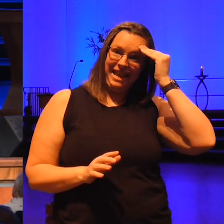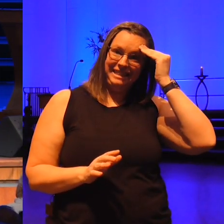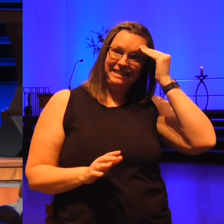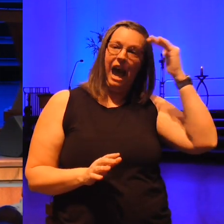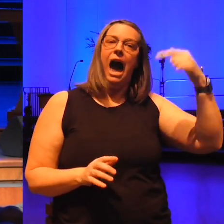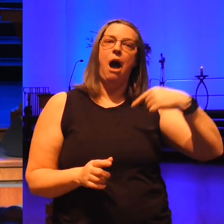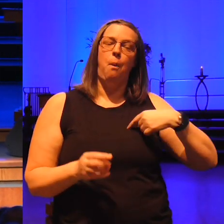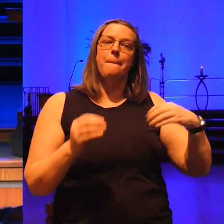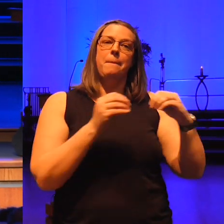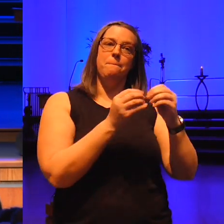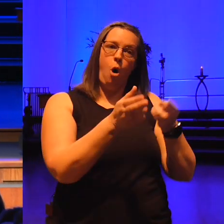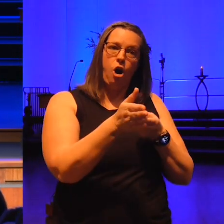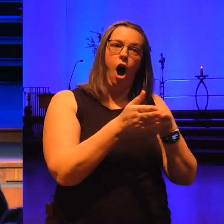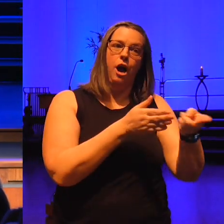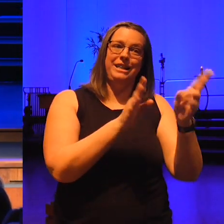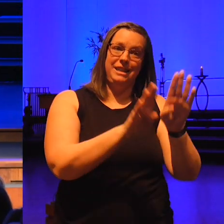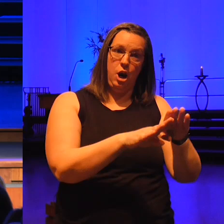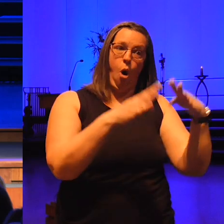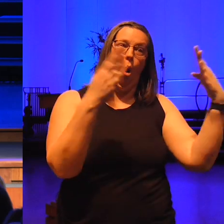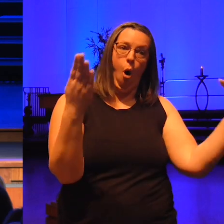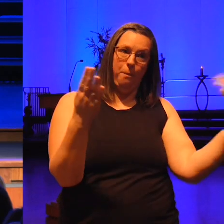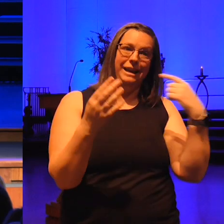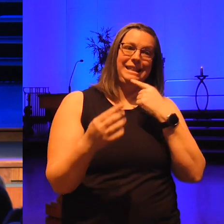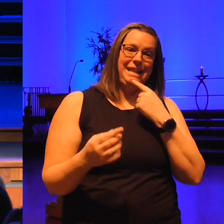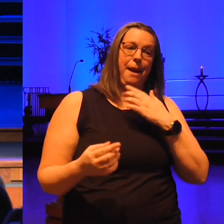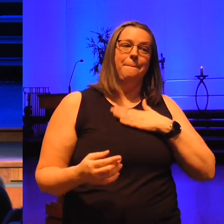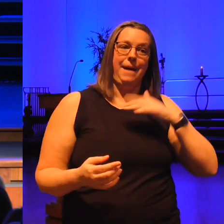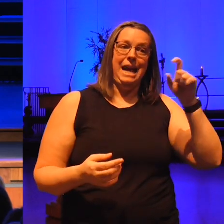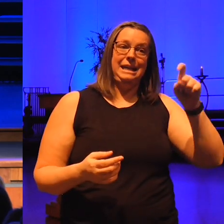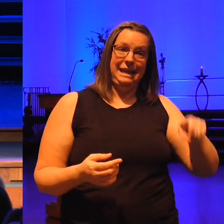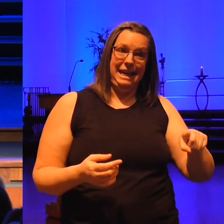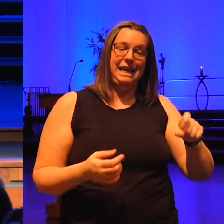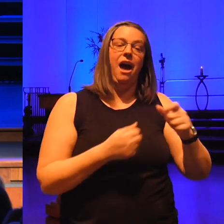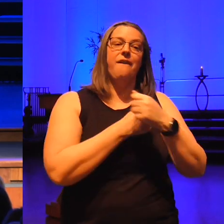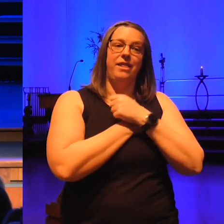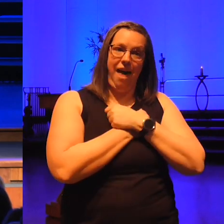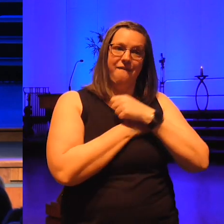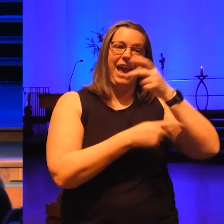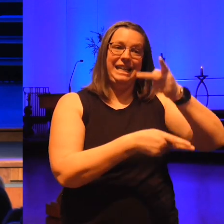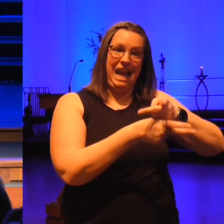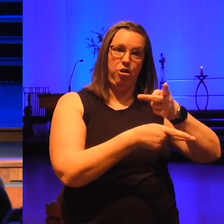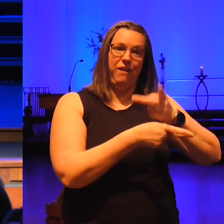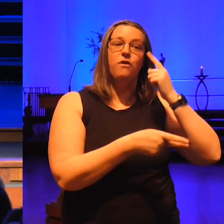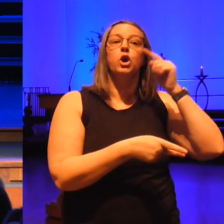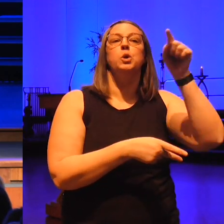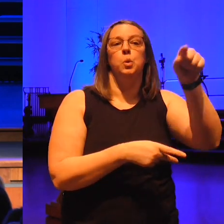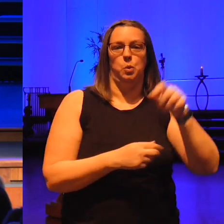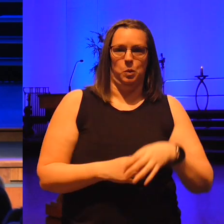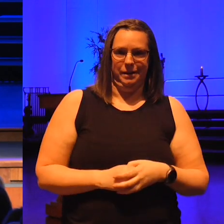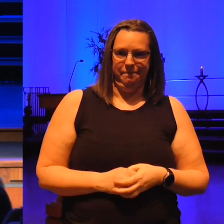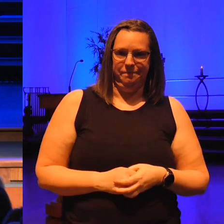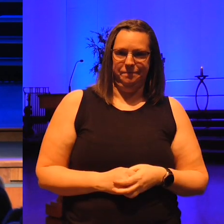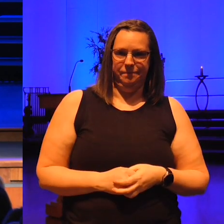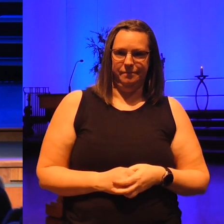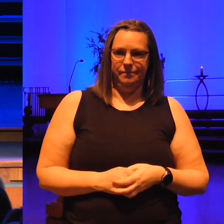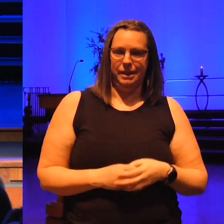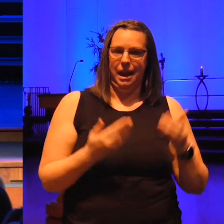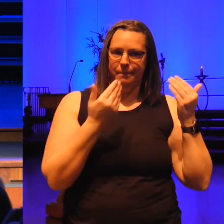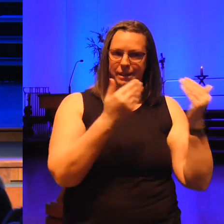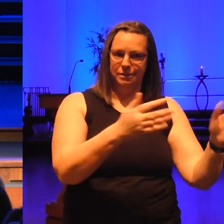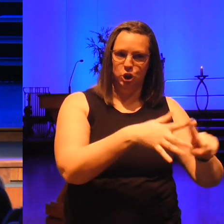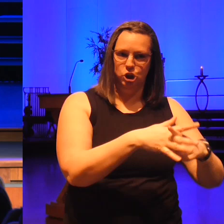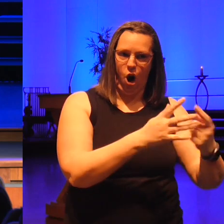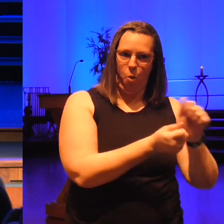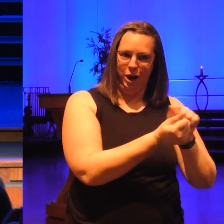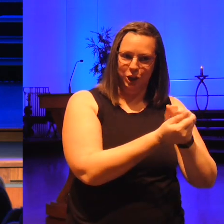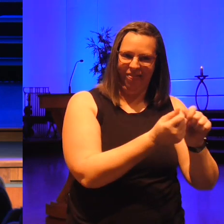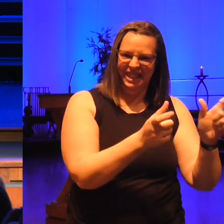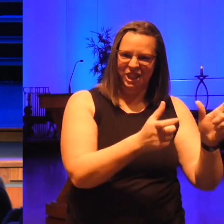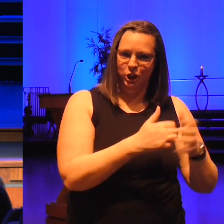and open in articulating my need of love and caring for you and start washing my dishes